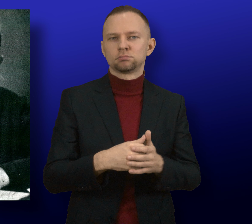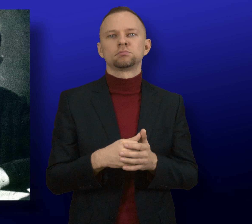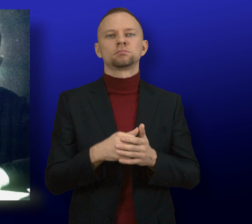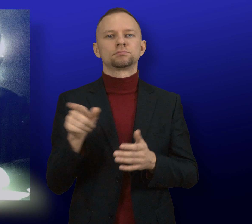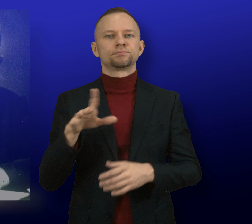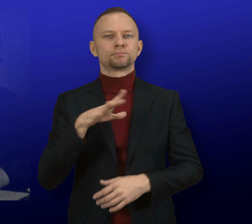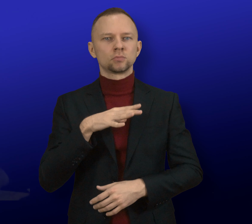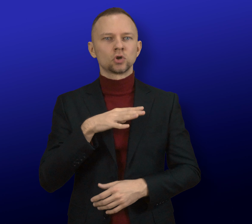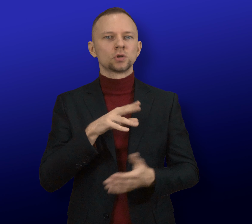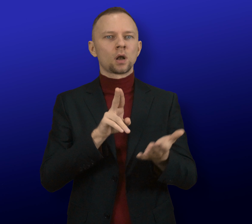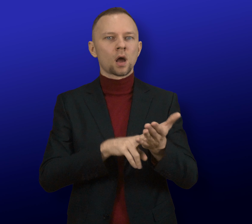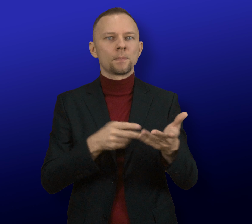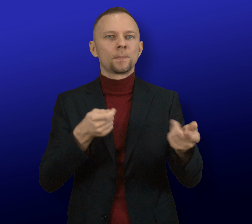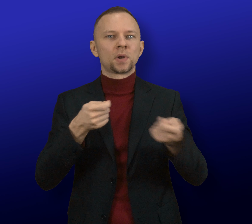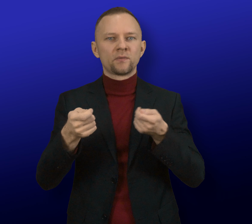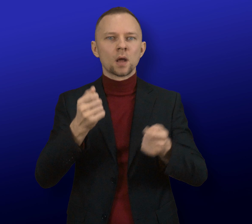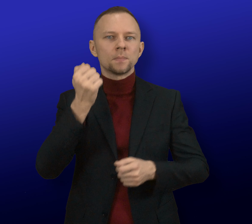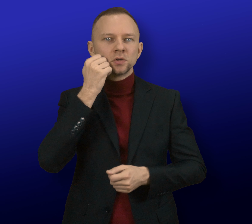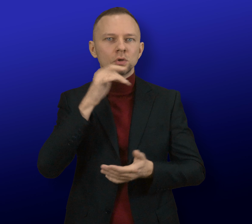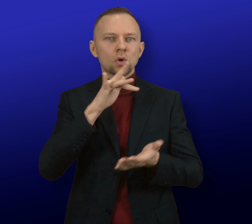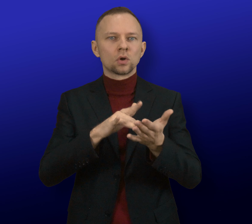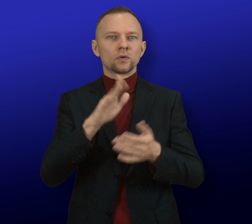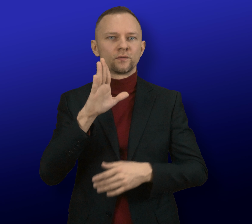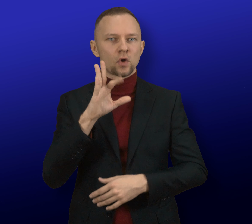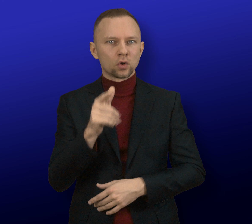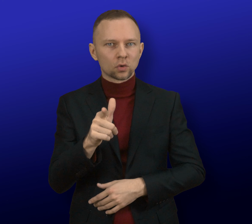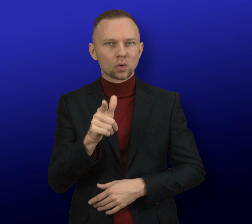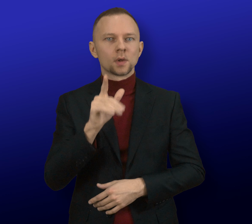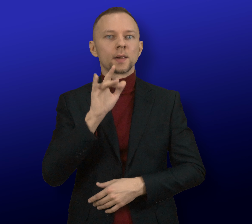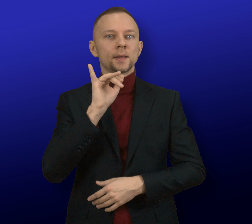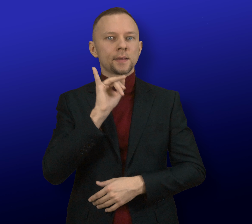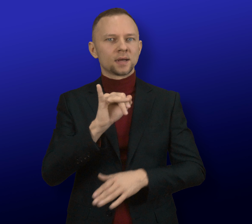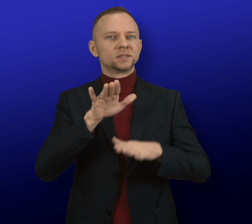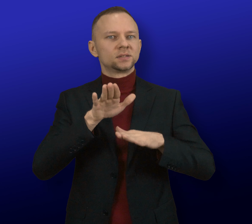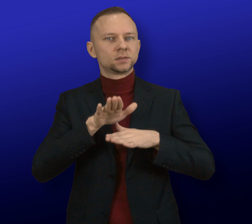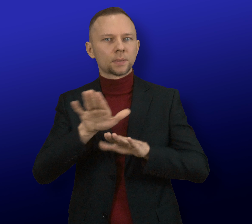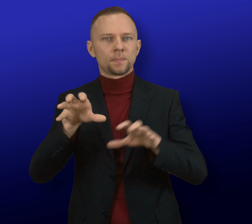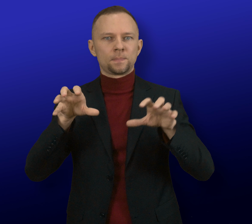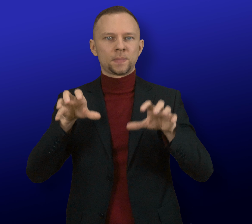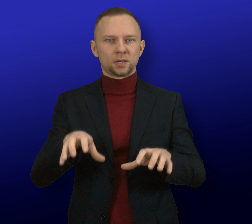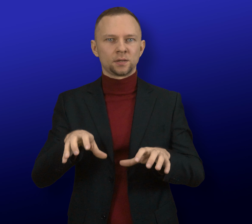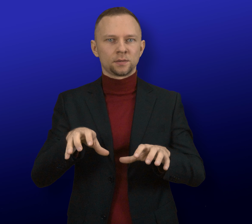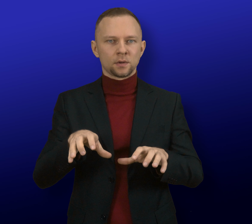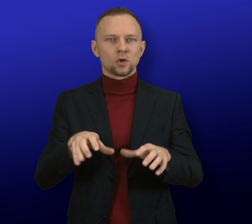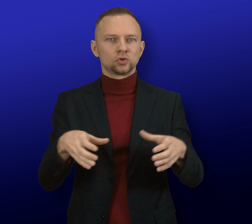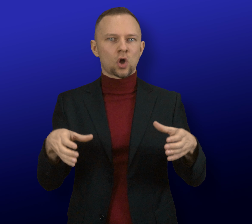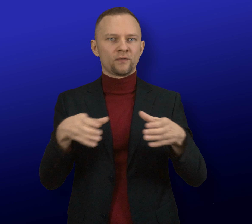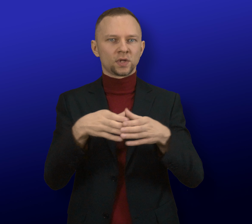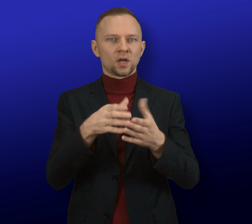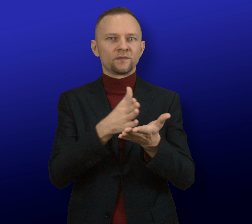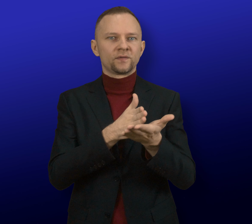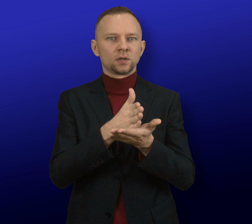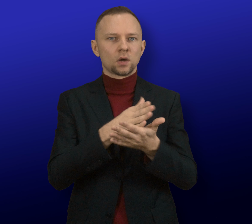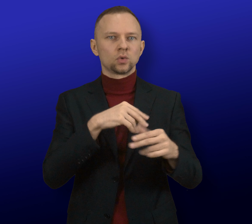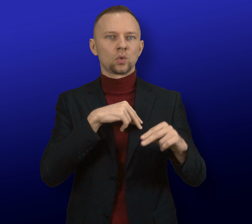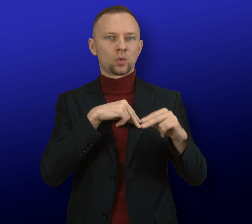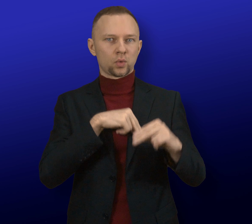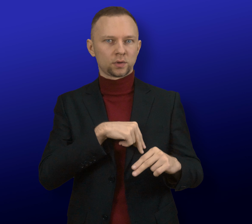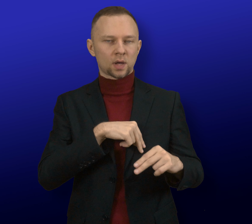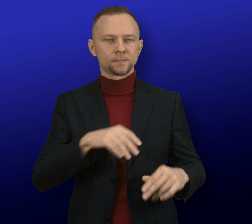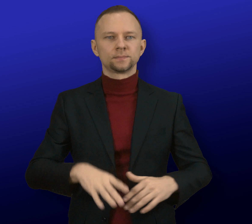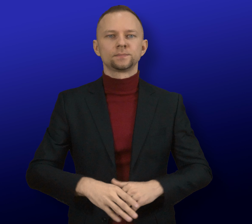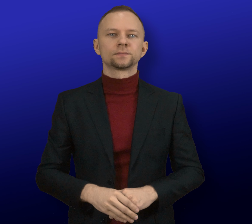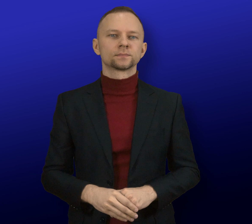she was a member of the board of the Moscow City Vog and deputy chairman of the Council of Labor Veterans.